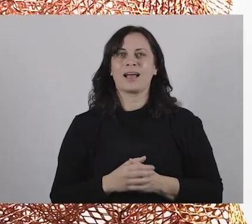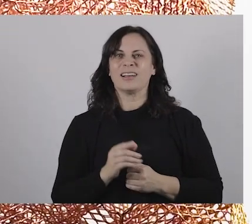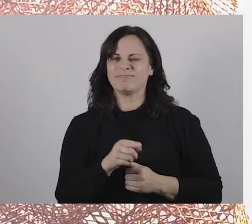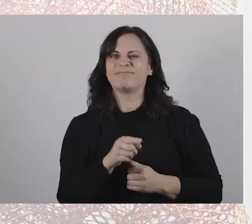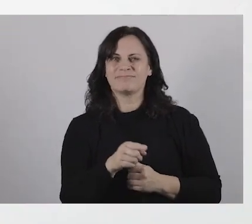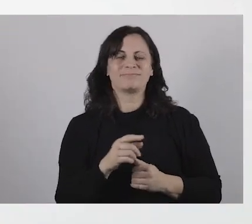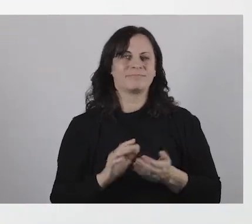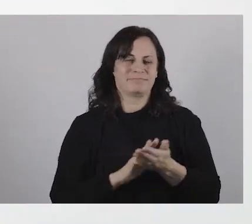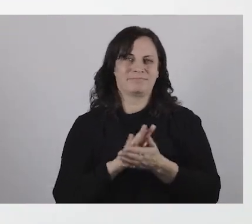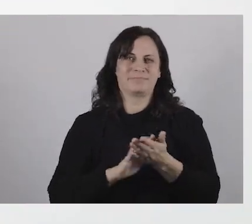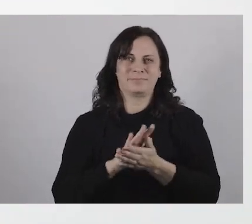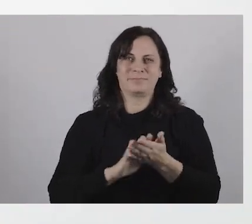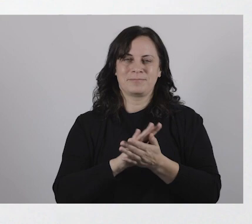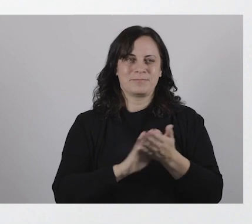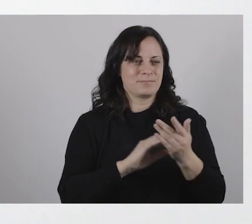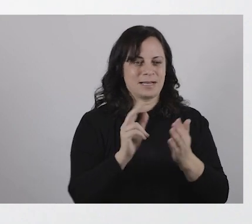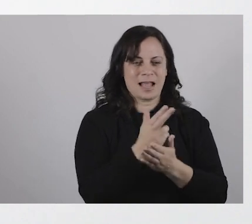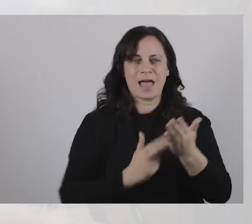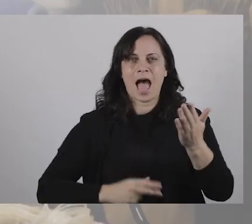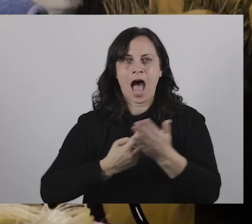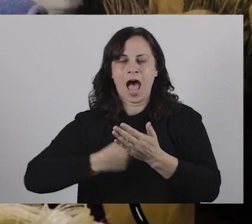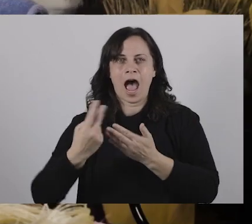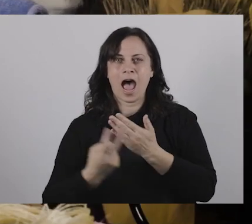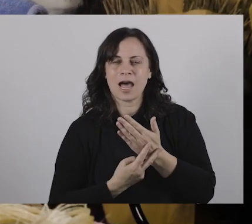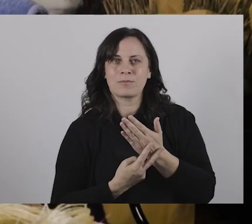was a key to the delivery of the art programme